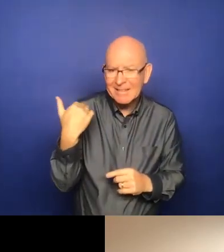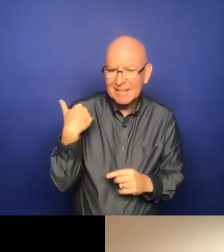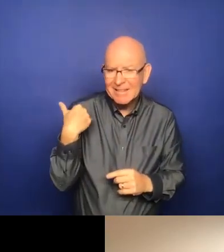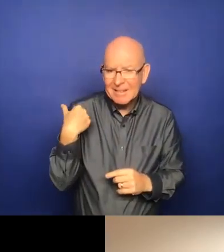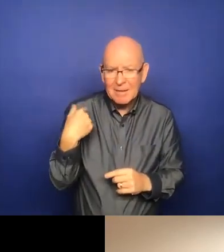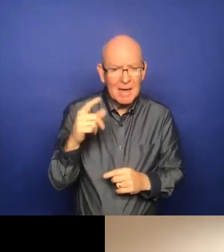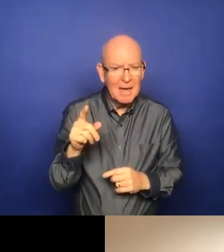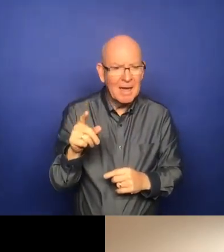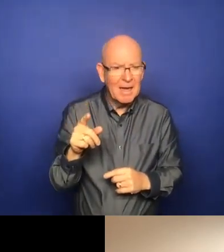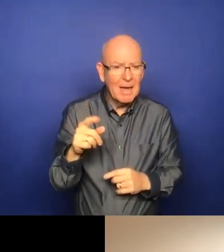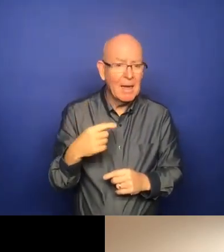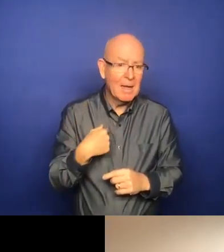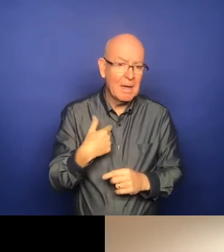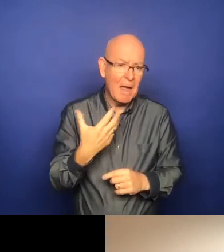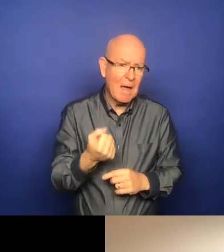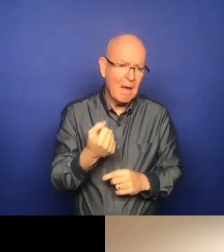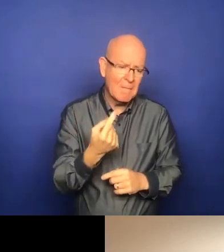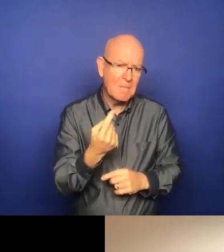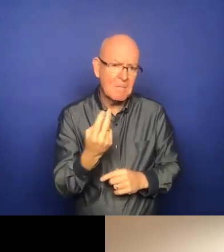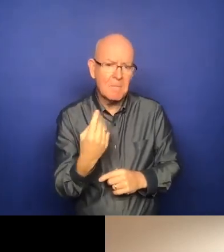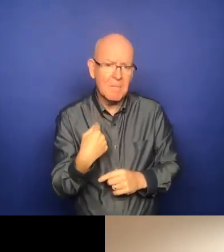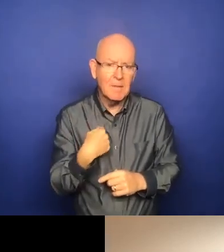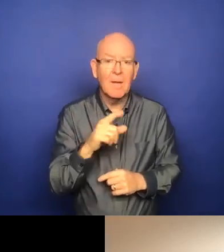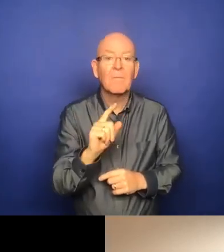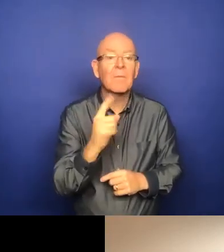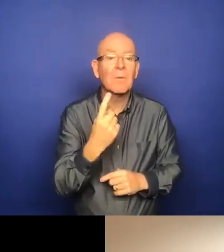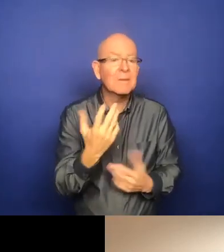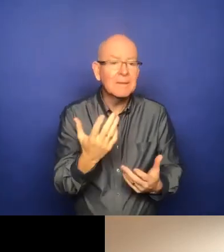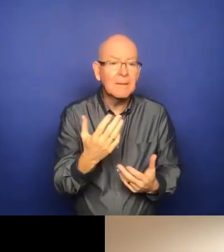colleague, accessibility. The more accessible the tools are for data